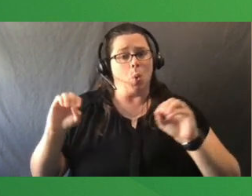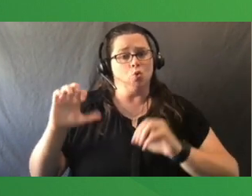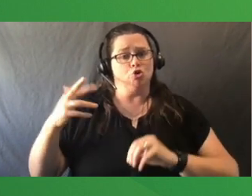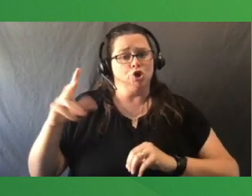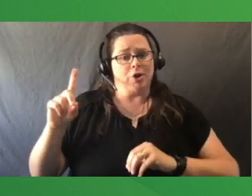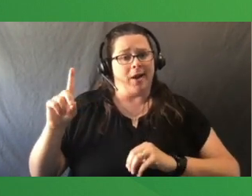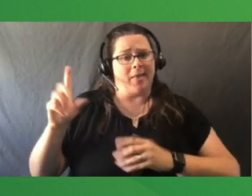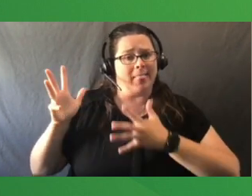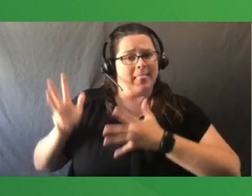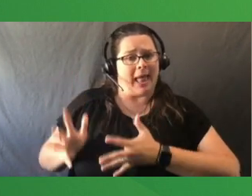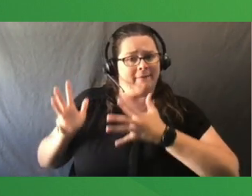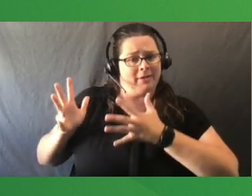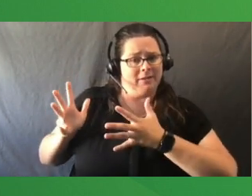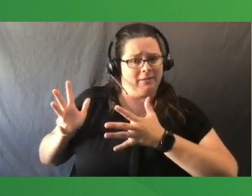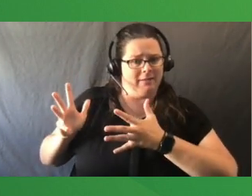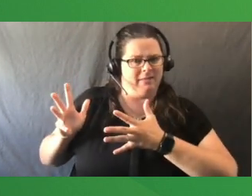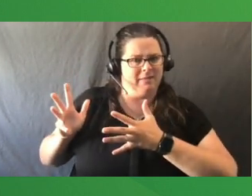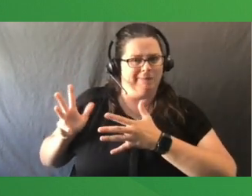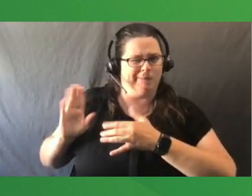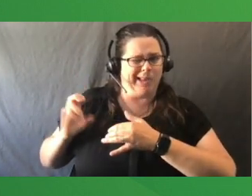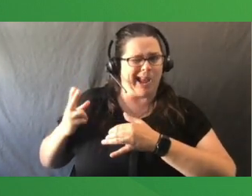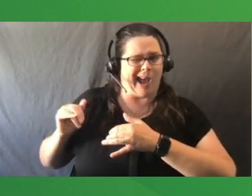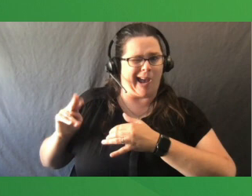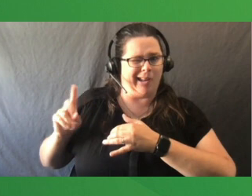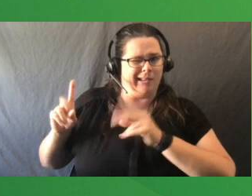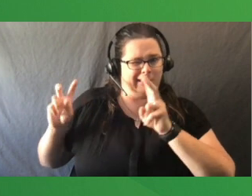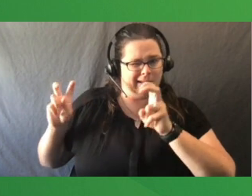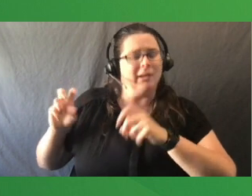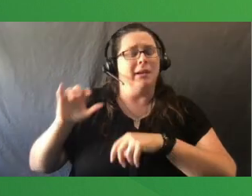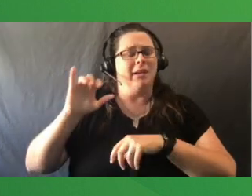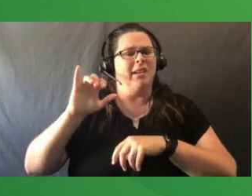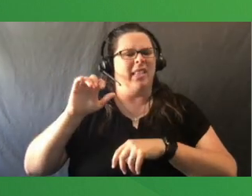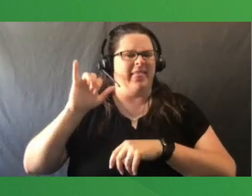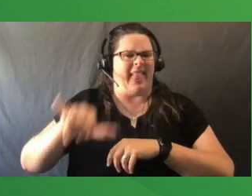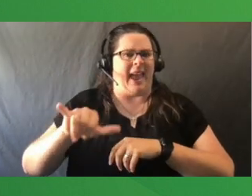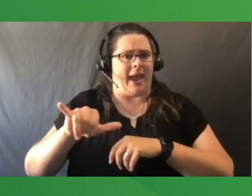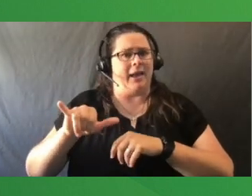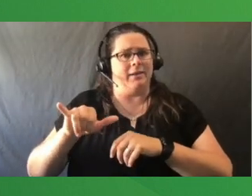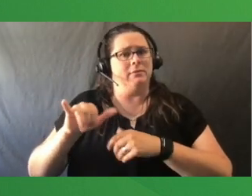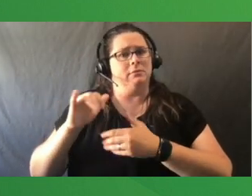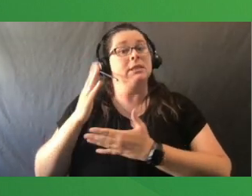But the next generation science standards, which are a group of standards that many states